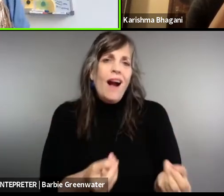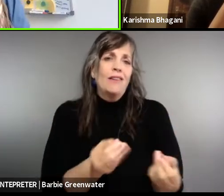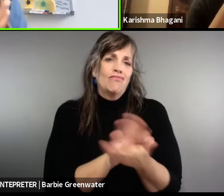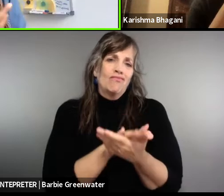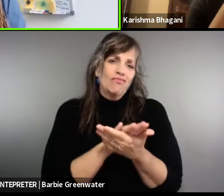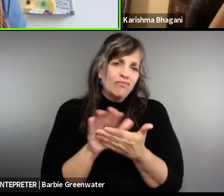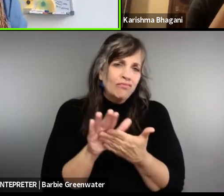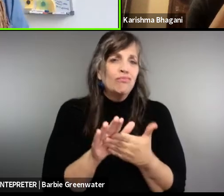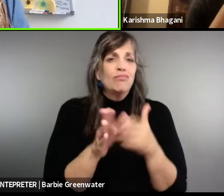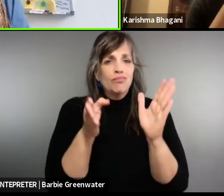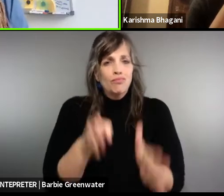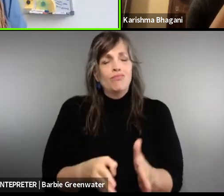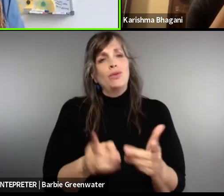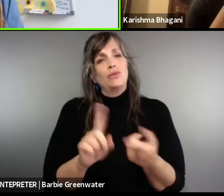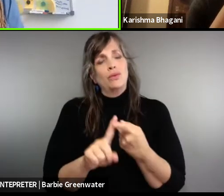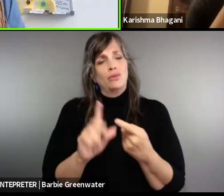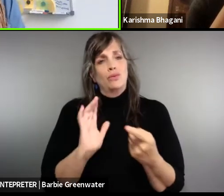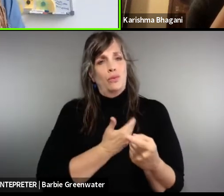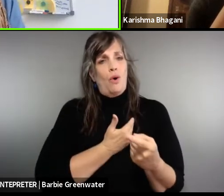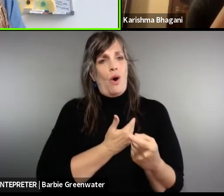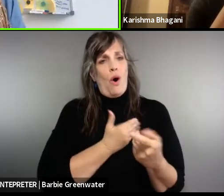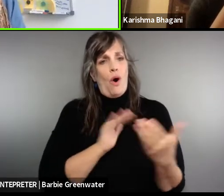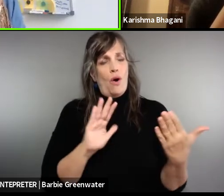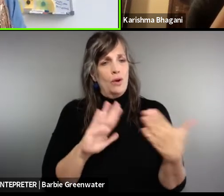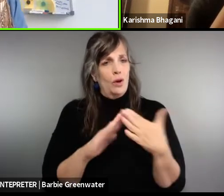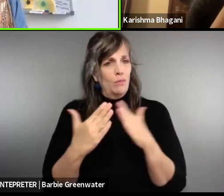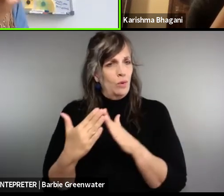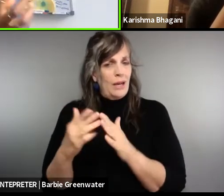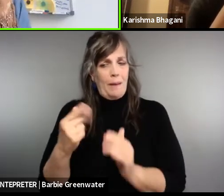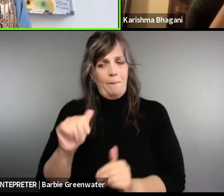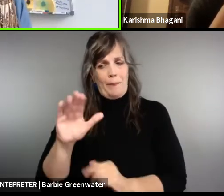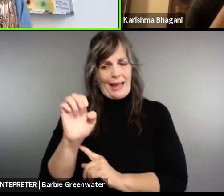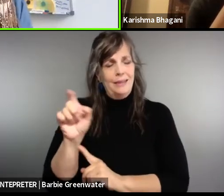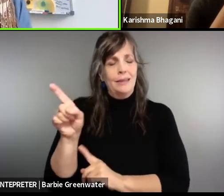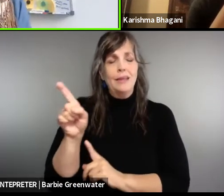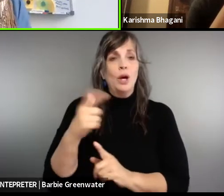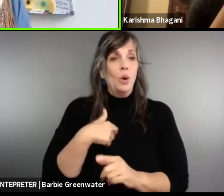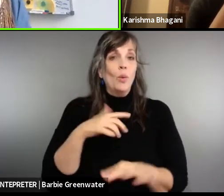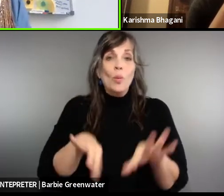person to our PACE community. And you find that there's a lot of people that nurture